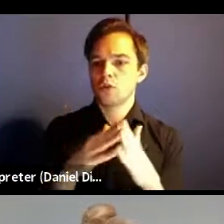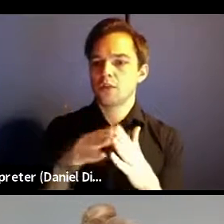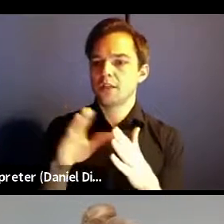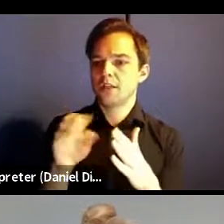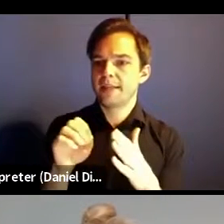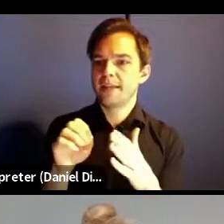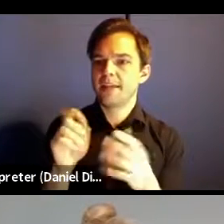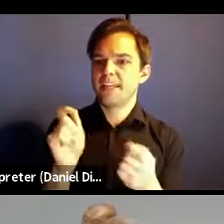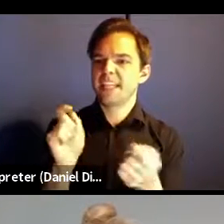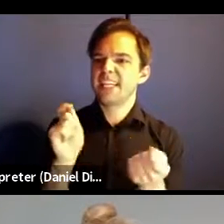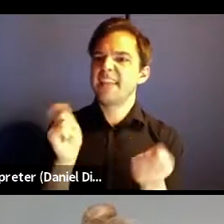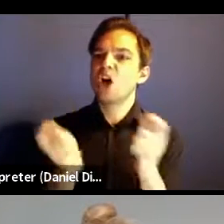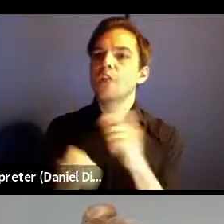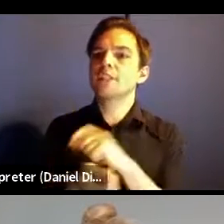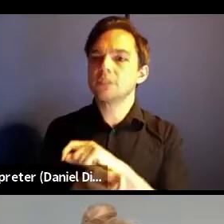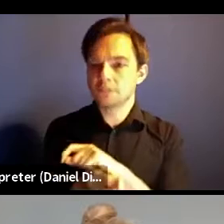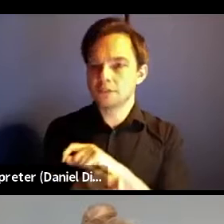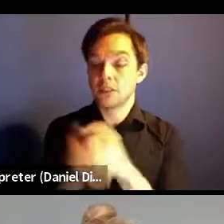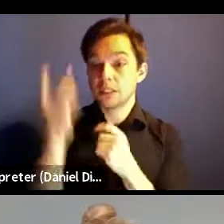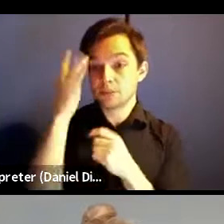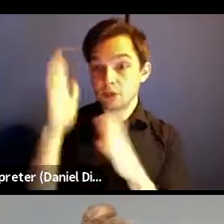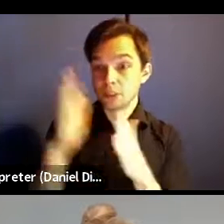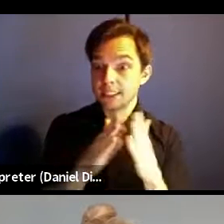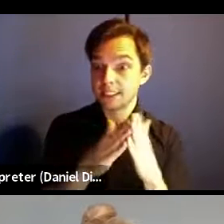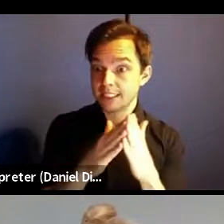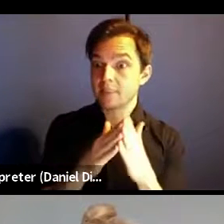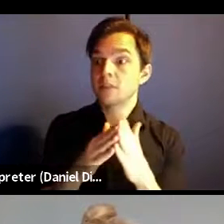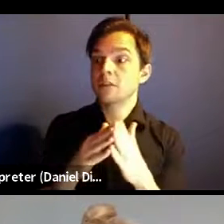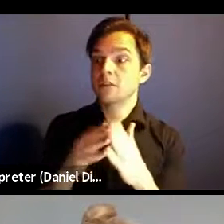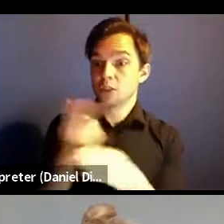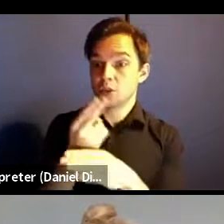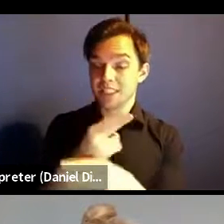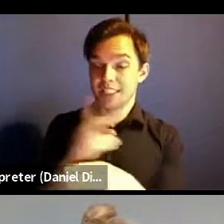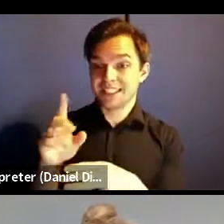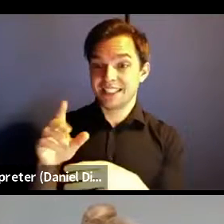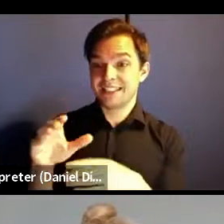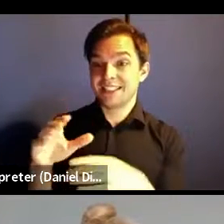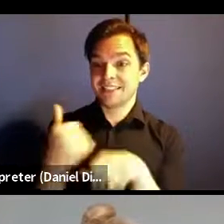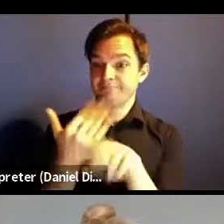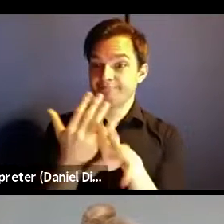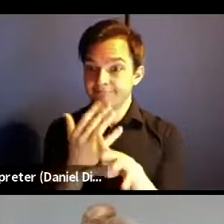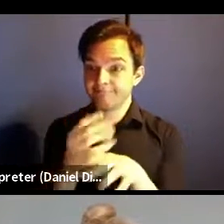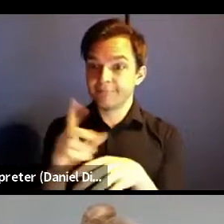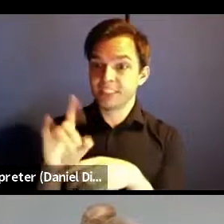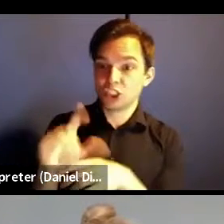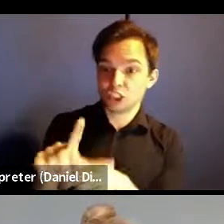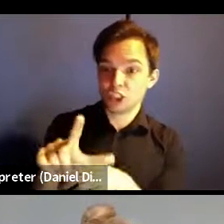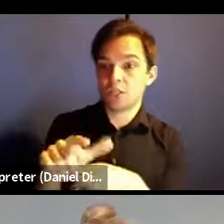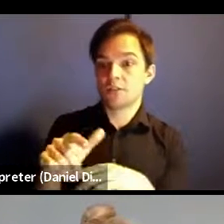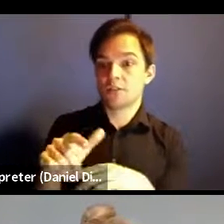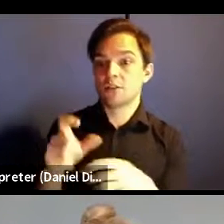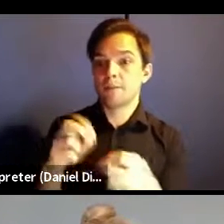Smart cities are really cities that use data and technology to solve problems and help a city run more efficiently